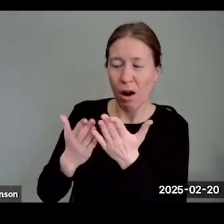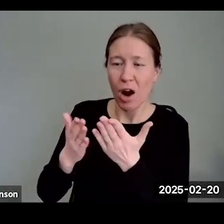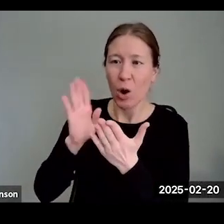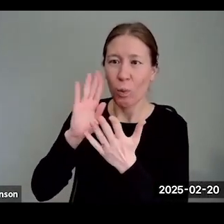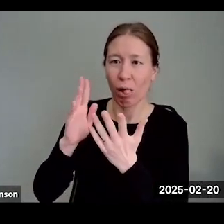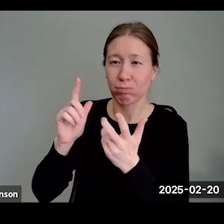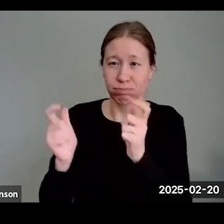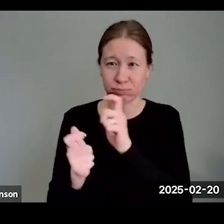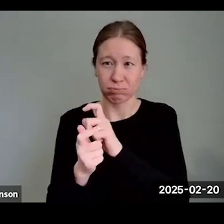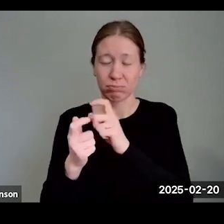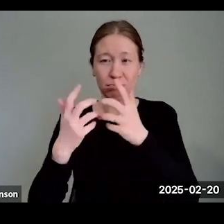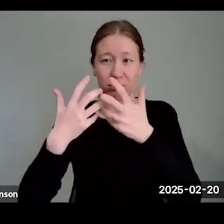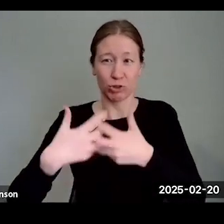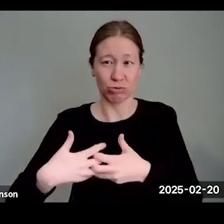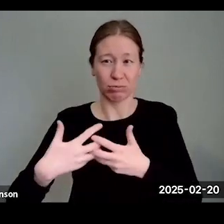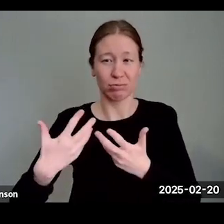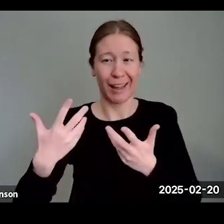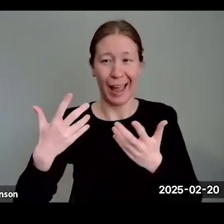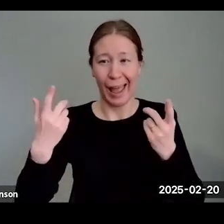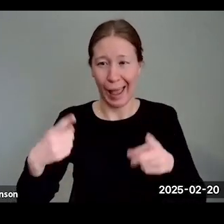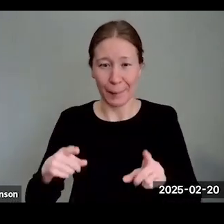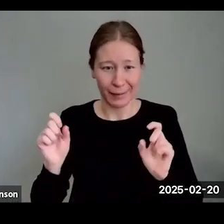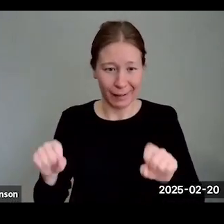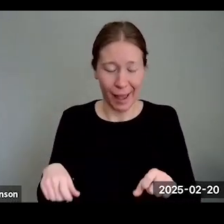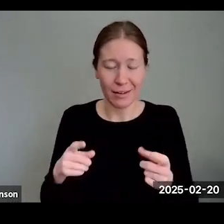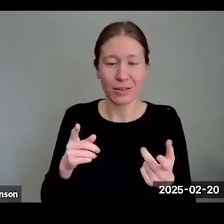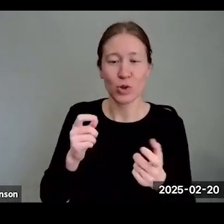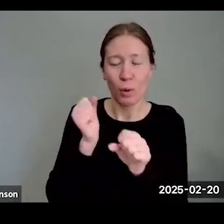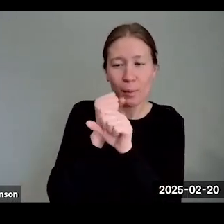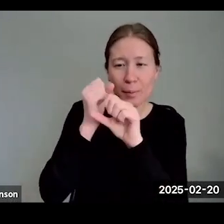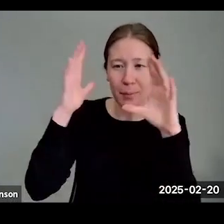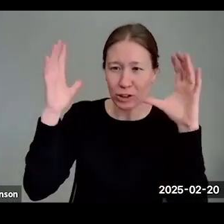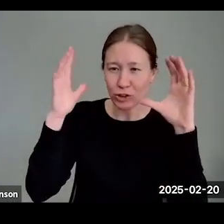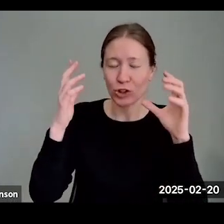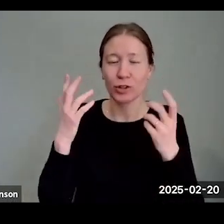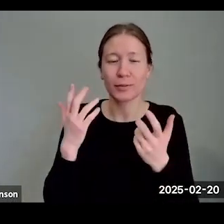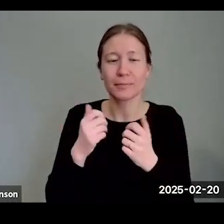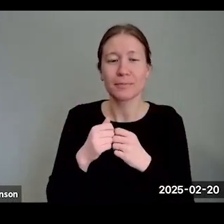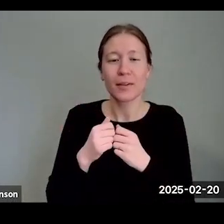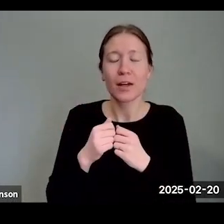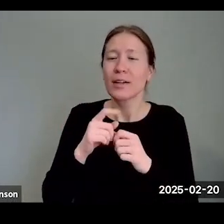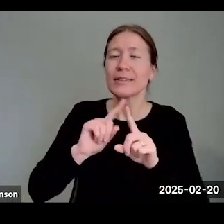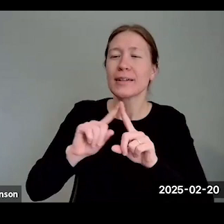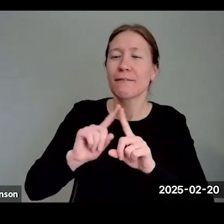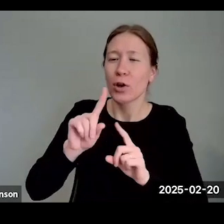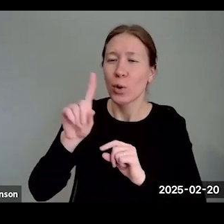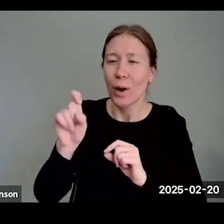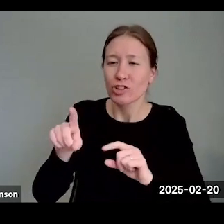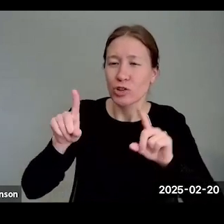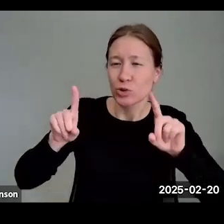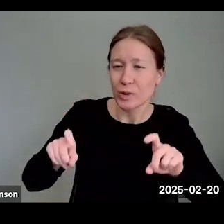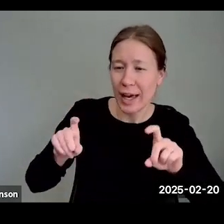So questions to ask yourself when using this tangible example are, would this home still exist if this element